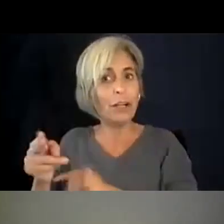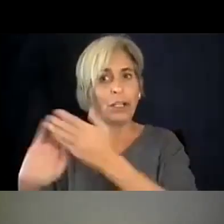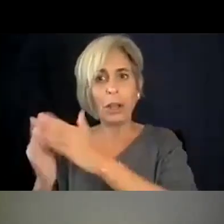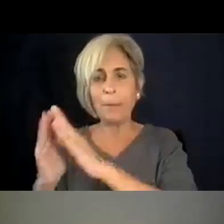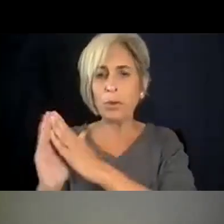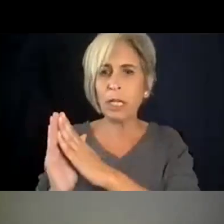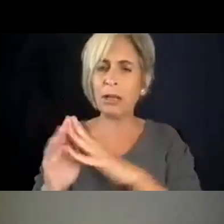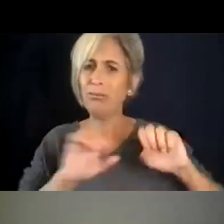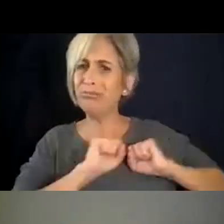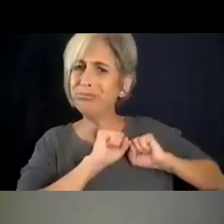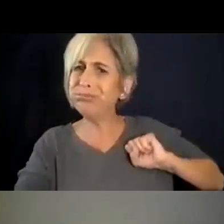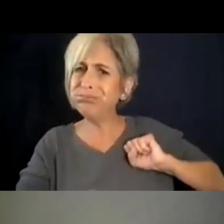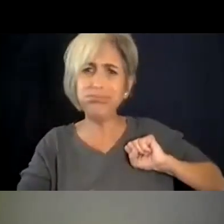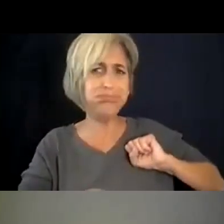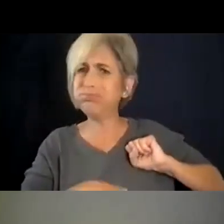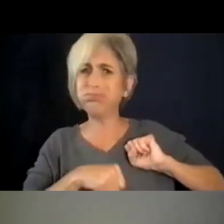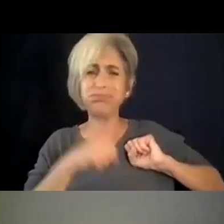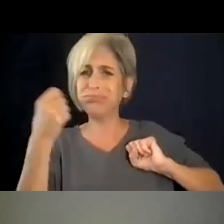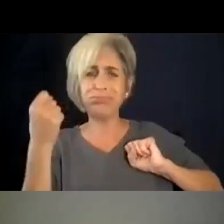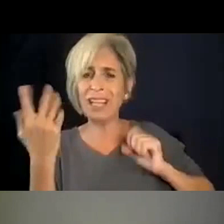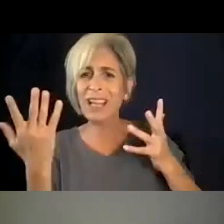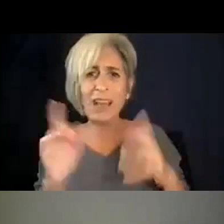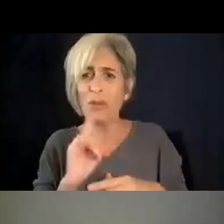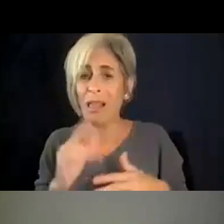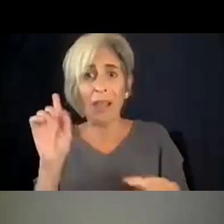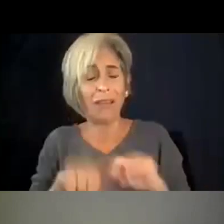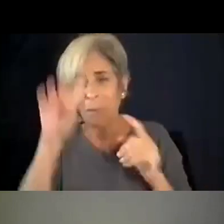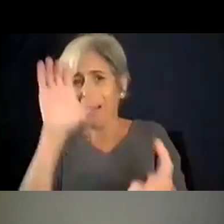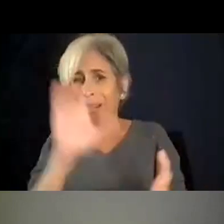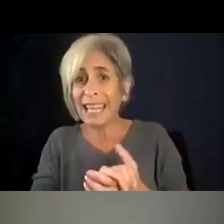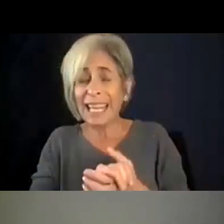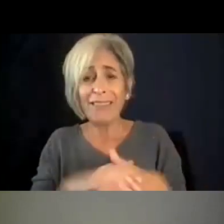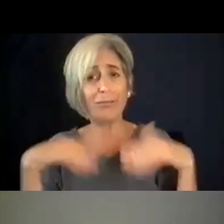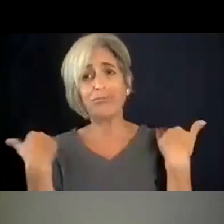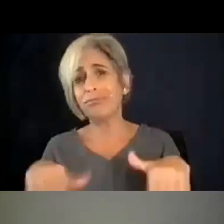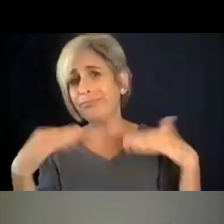heartbreaking to me and really unbelievable to a certain level. So, if